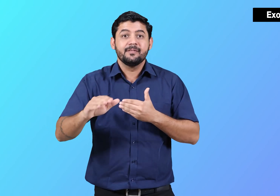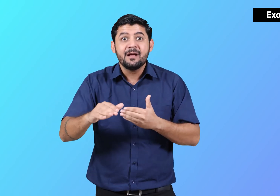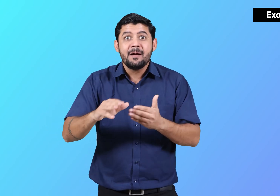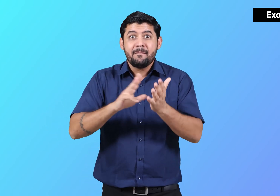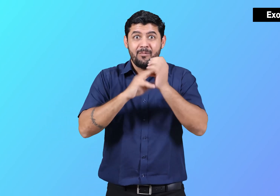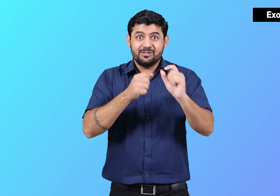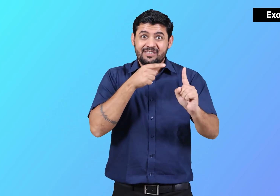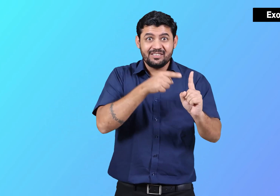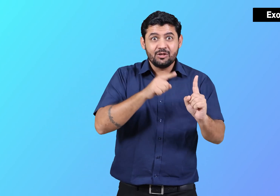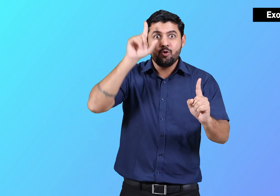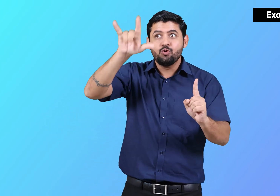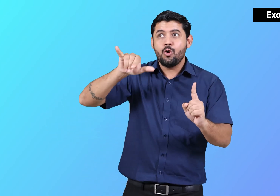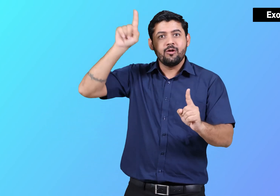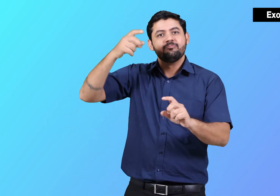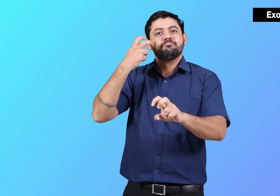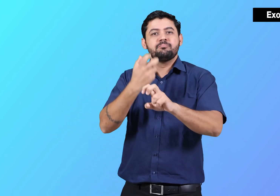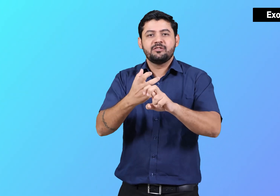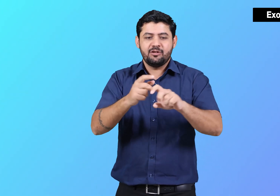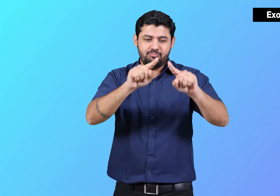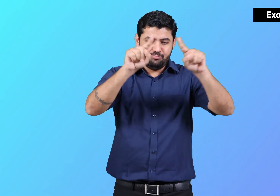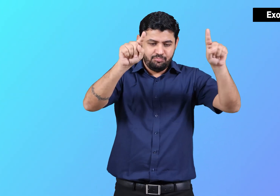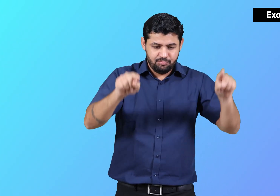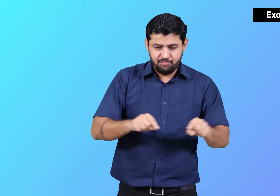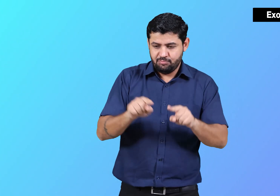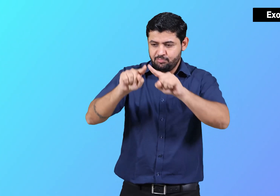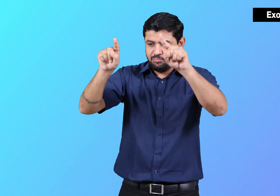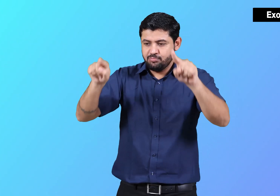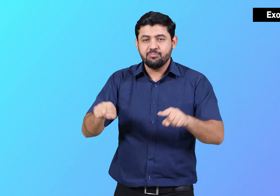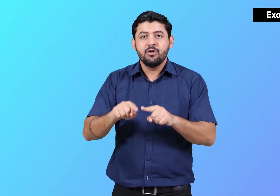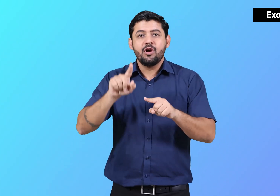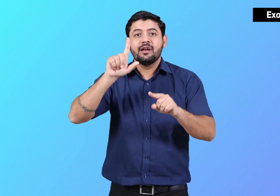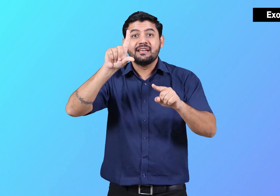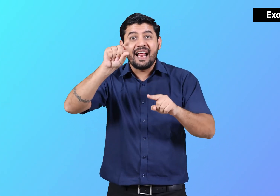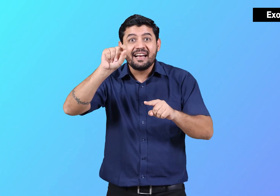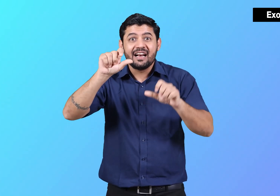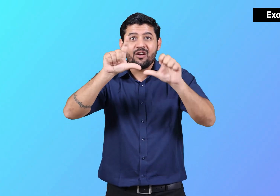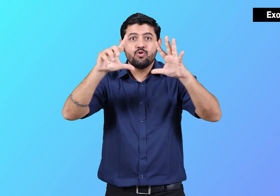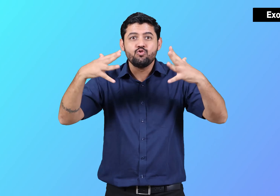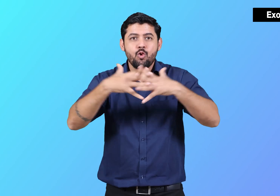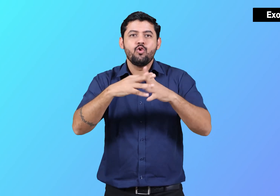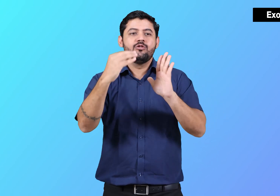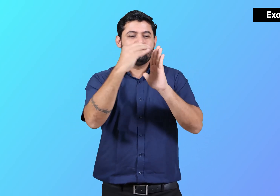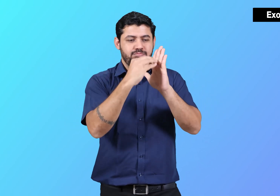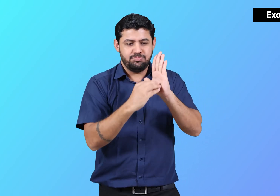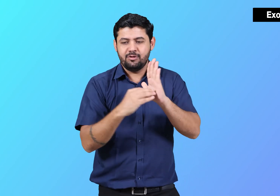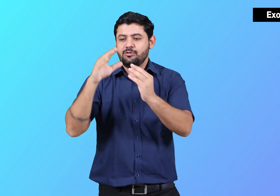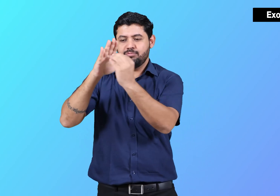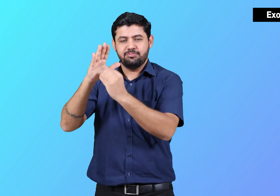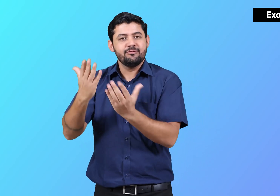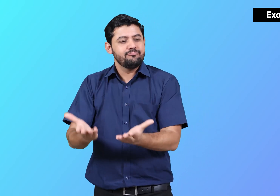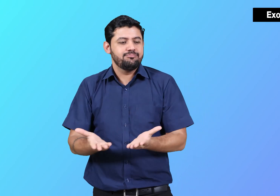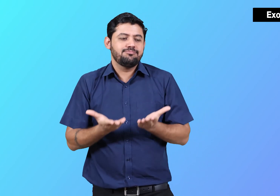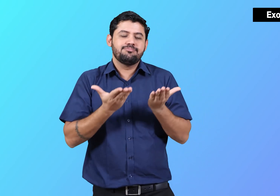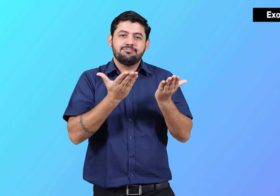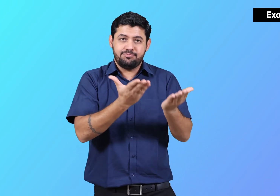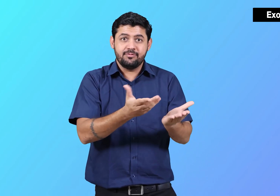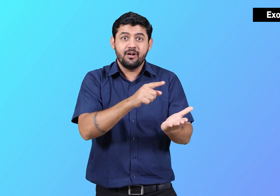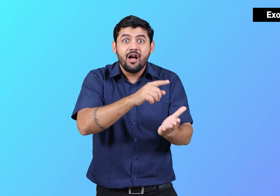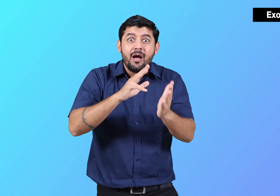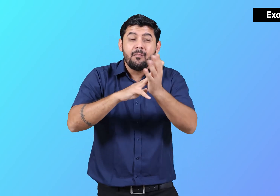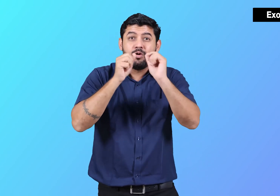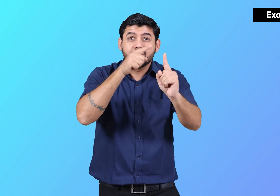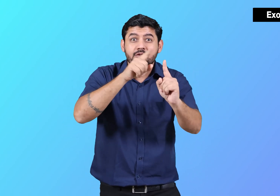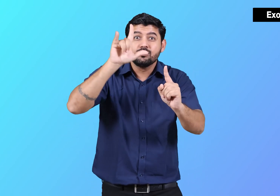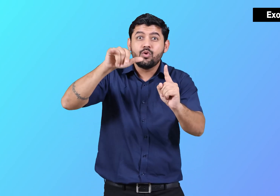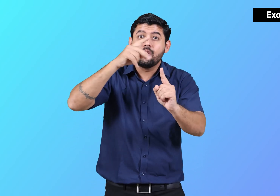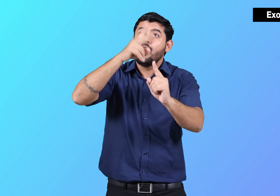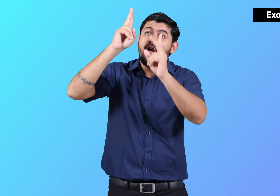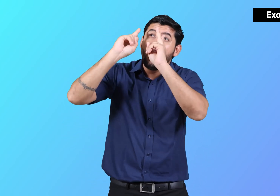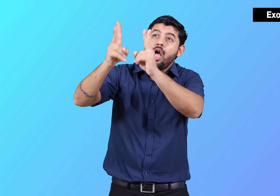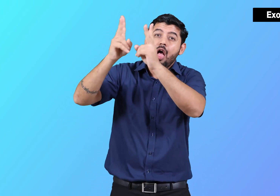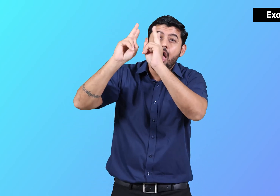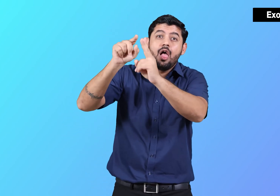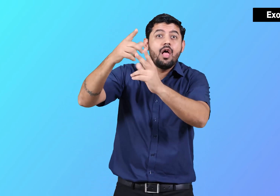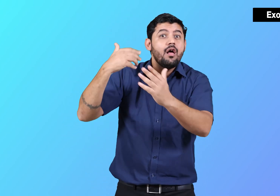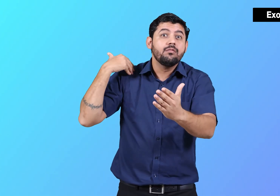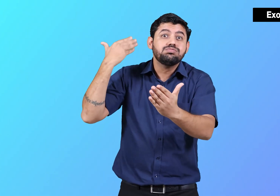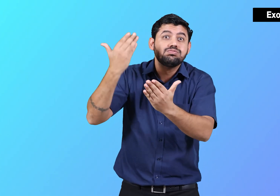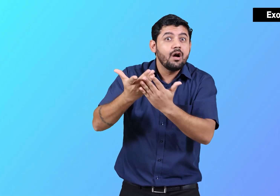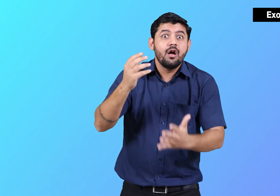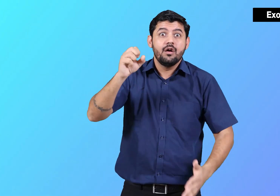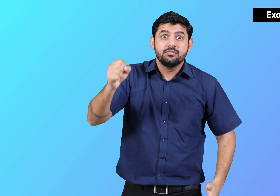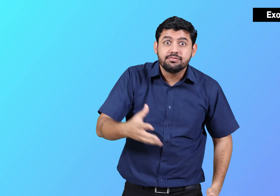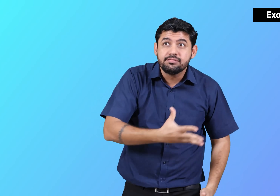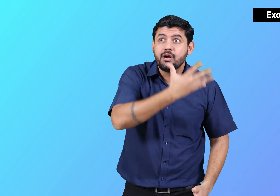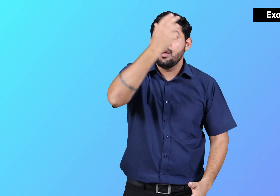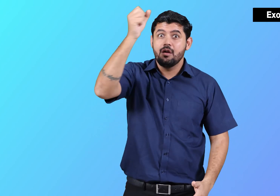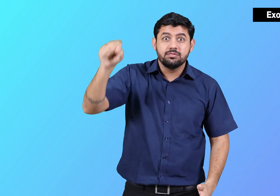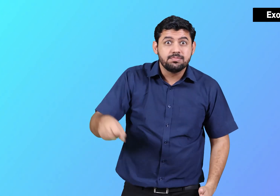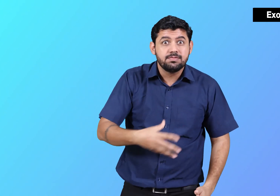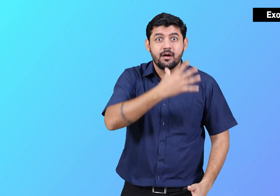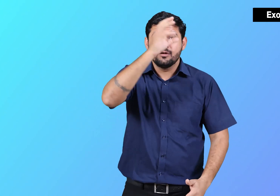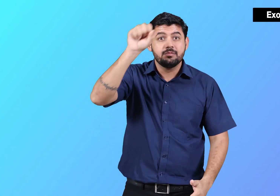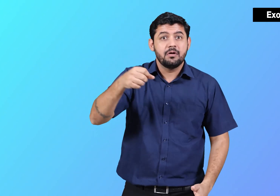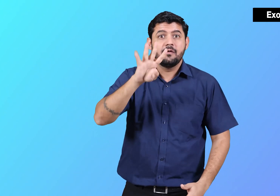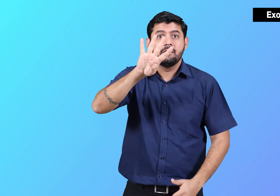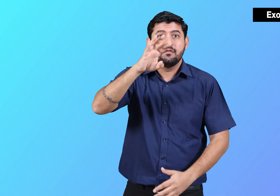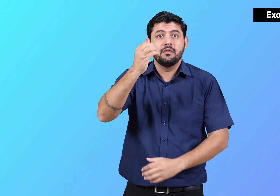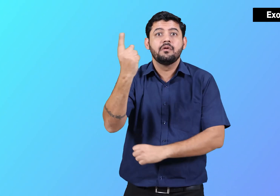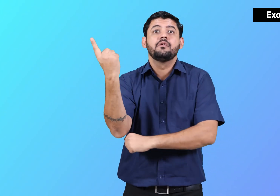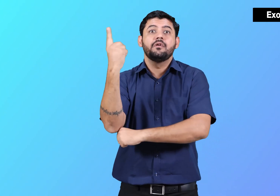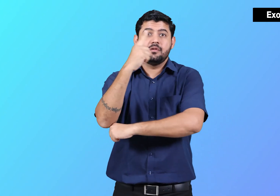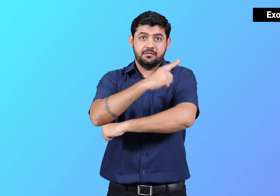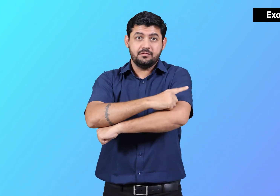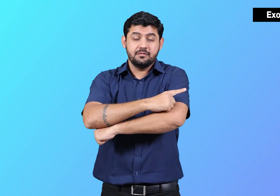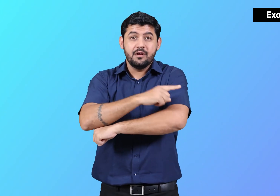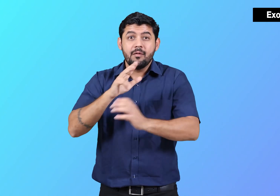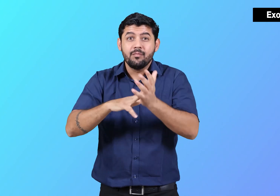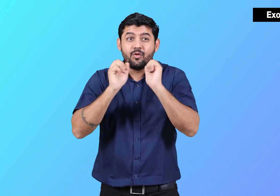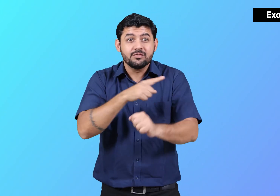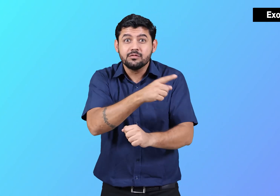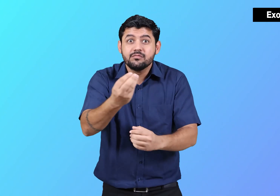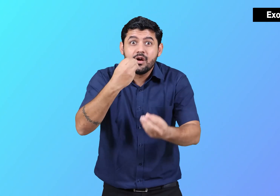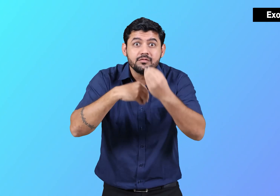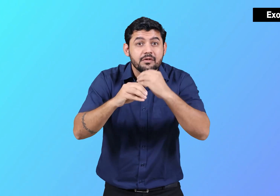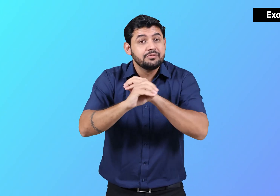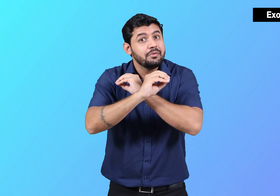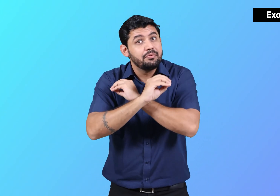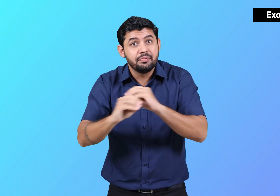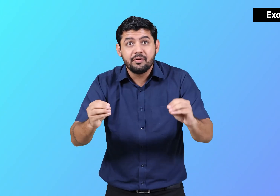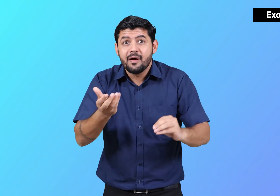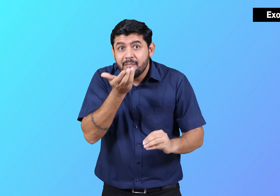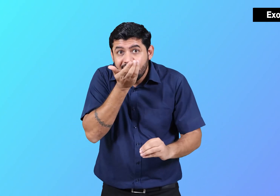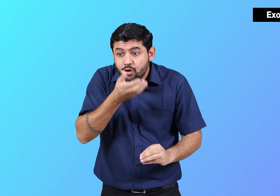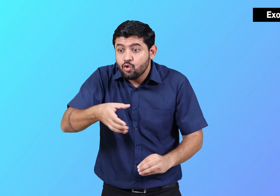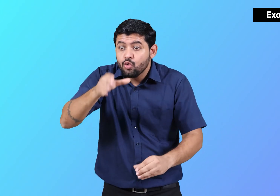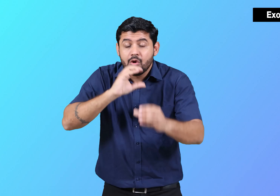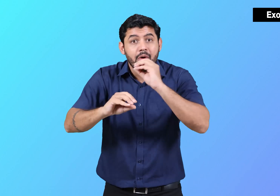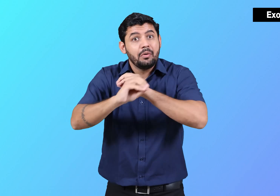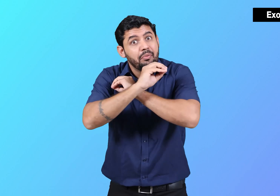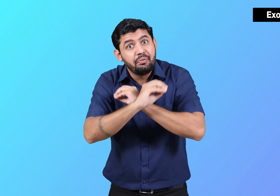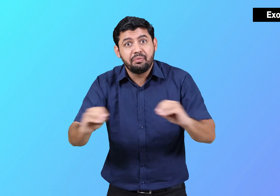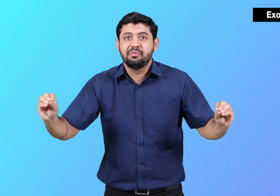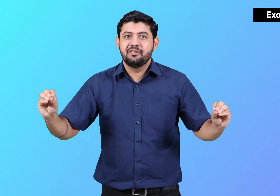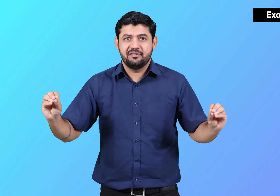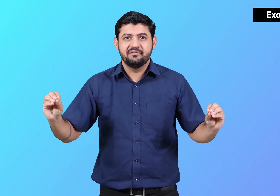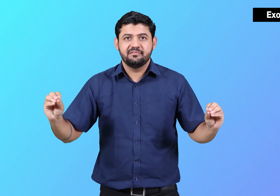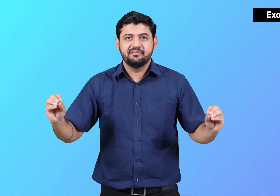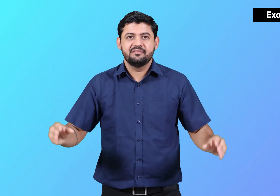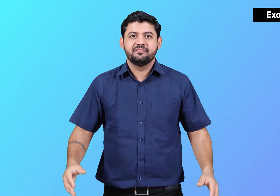Moses stayed there with the LORD for 40 days and 40 nights. Moses did not eat any food or drink any water. And the LORD wrote the words of the agreement (the Ten Commandments) on the two stone tablets.